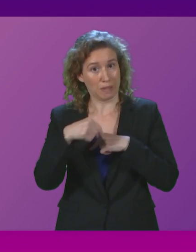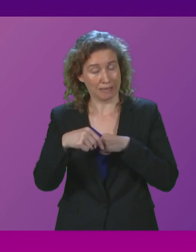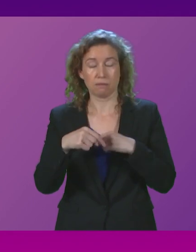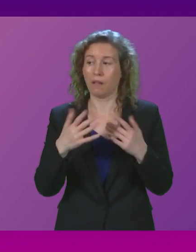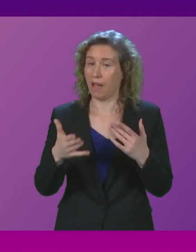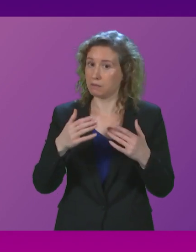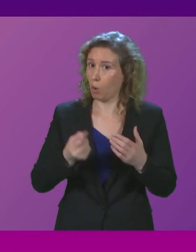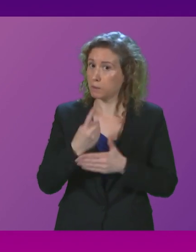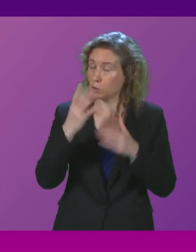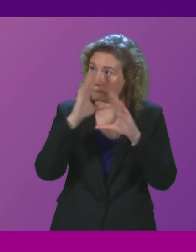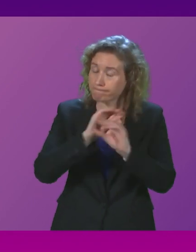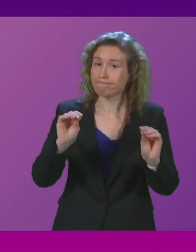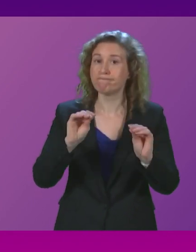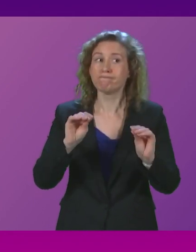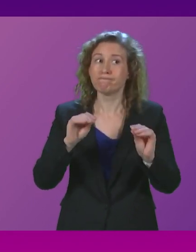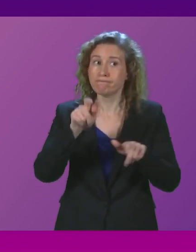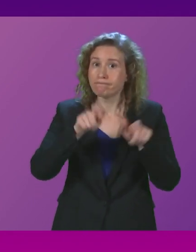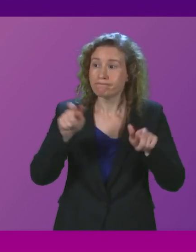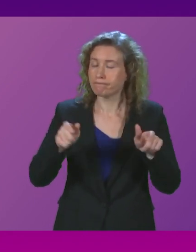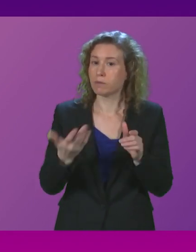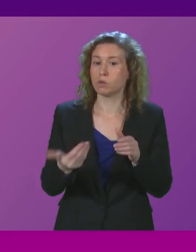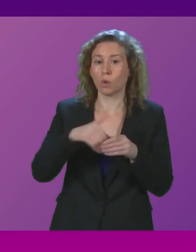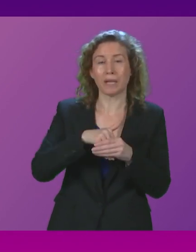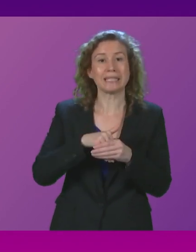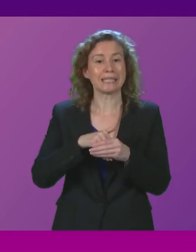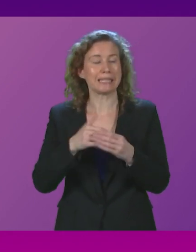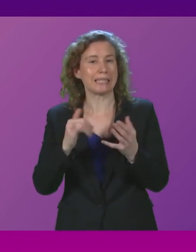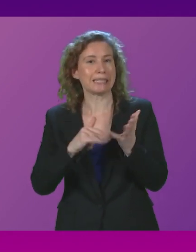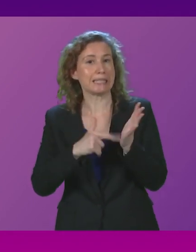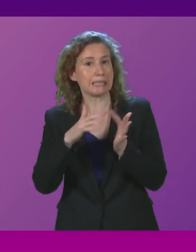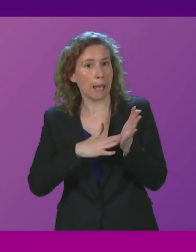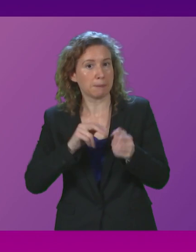awareness of the importance of new people joining the Anthony Nolan stem cell register.